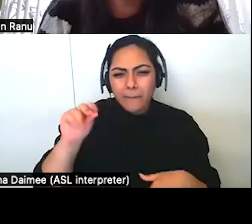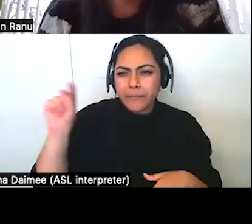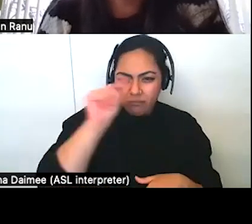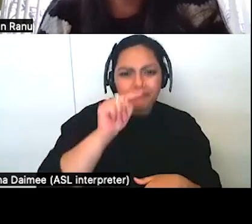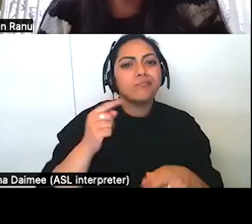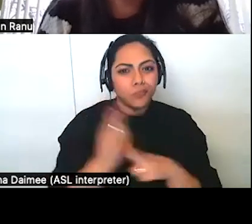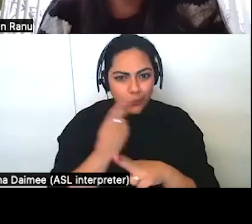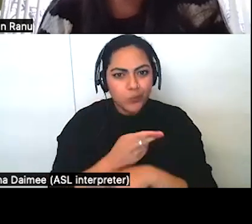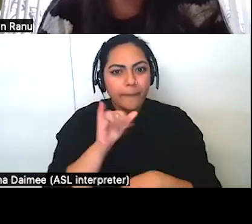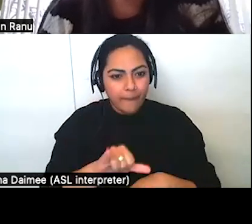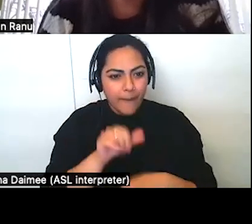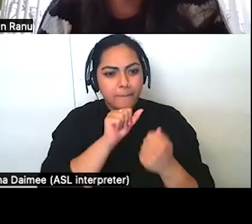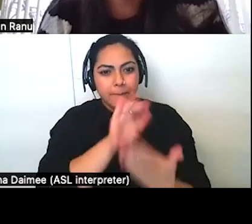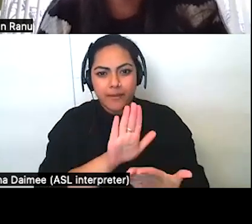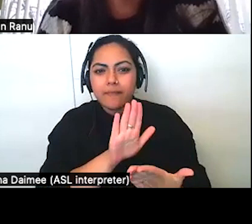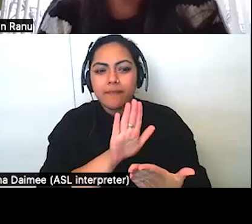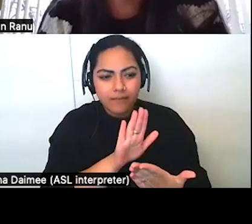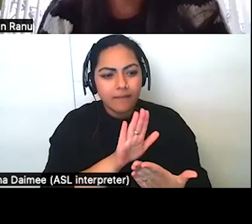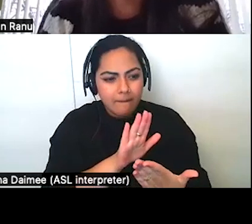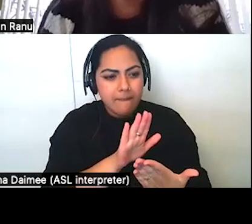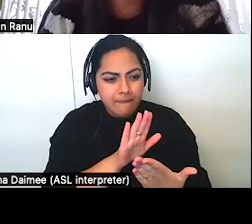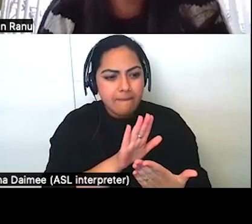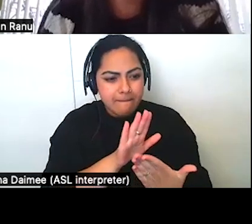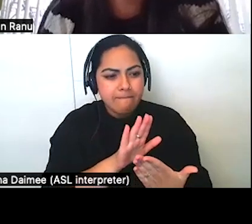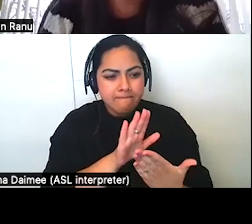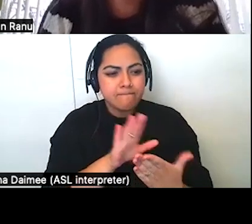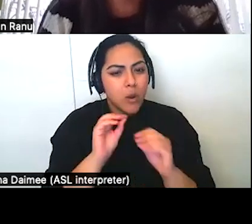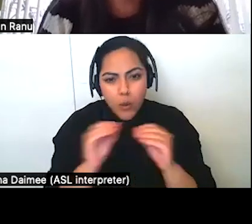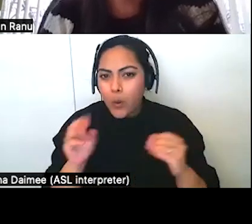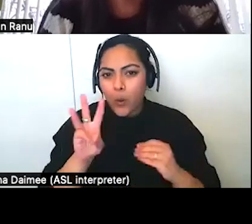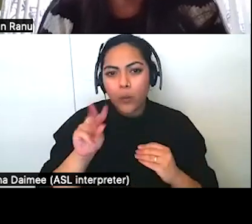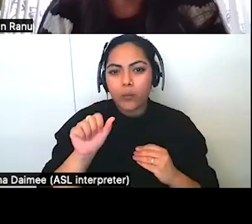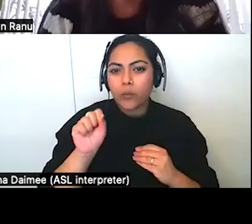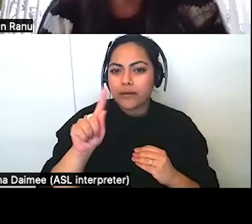wrapping. But once again, it's difficult to capture this trend through a BISAC,